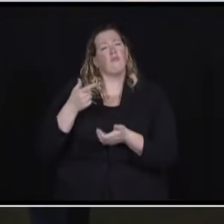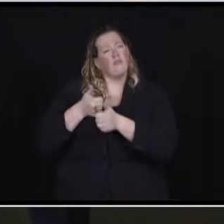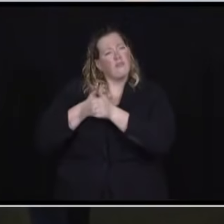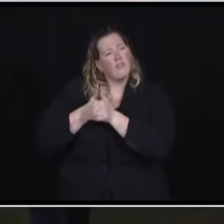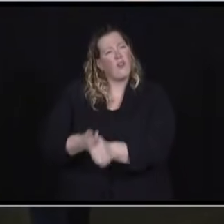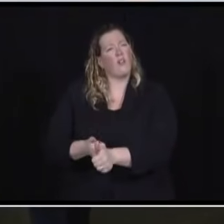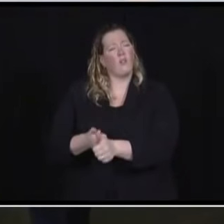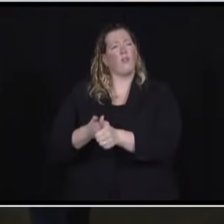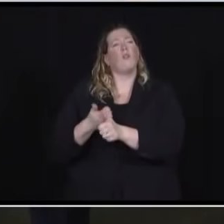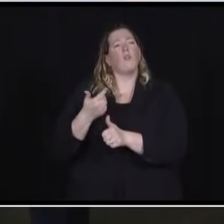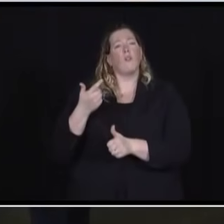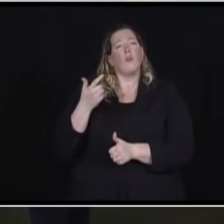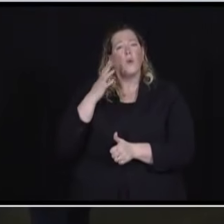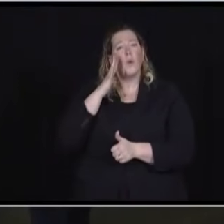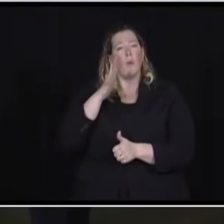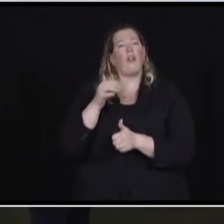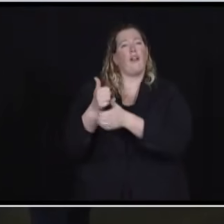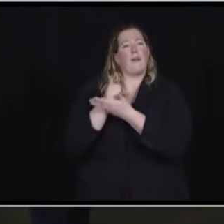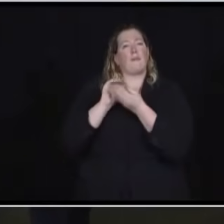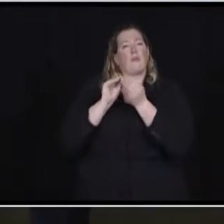were to get the numbers and control,